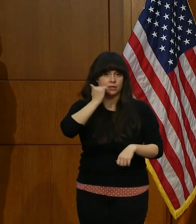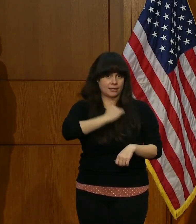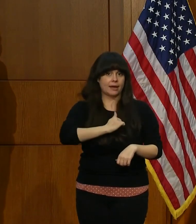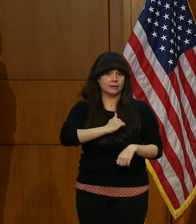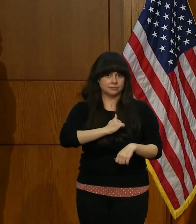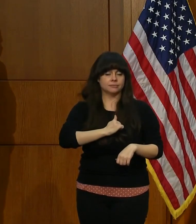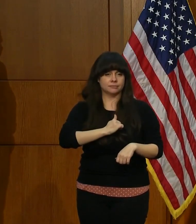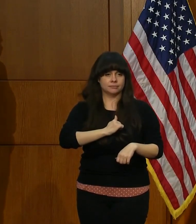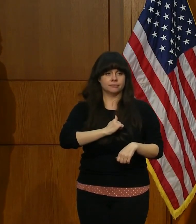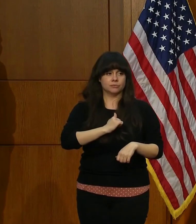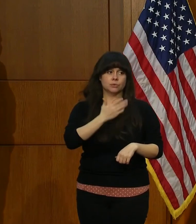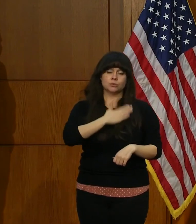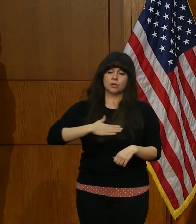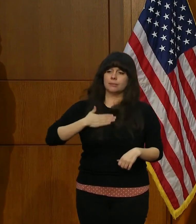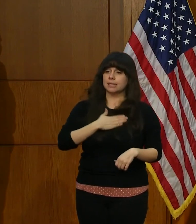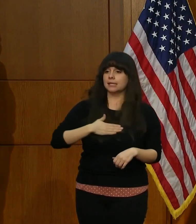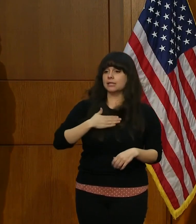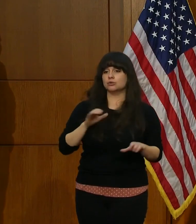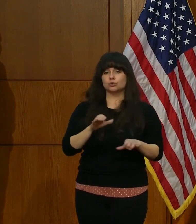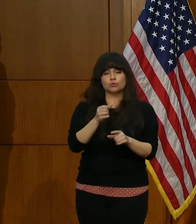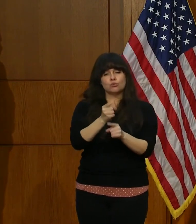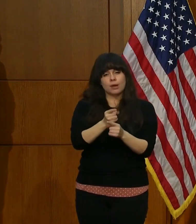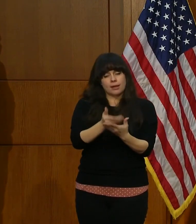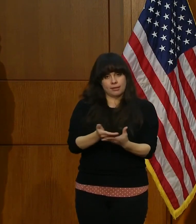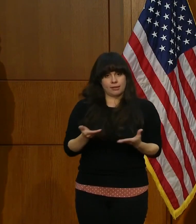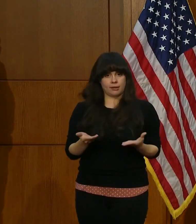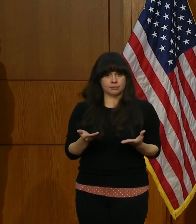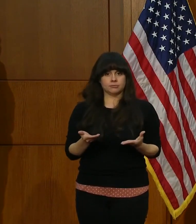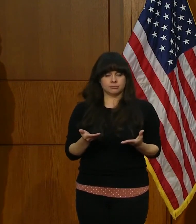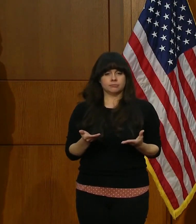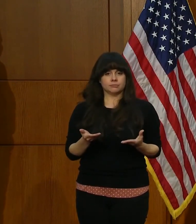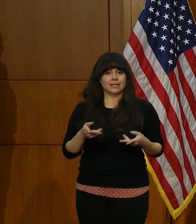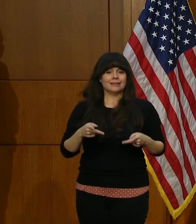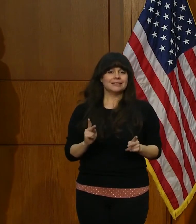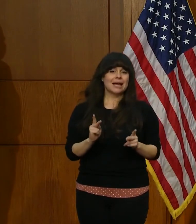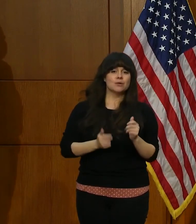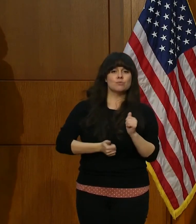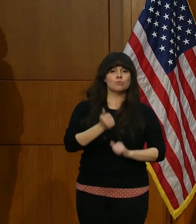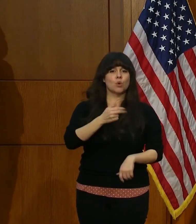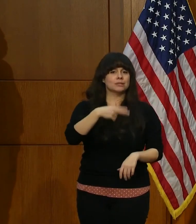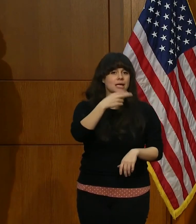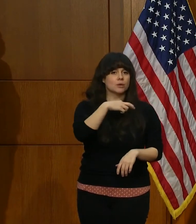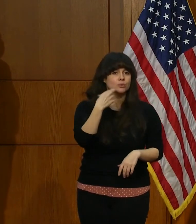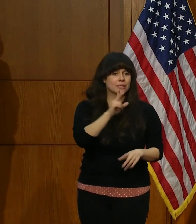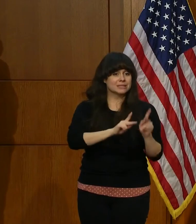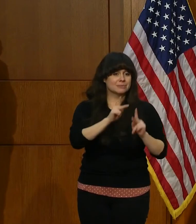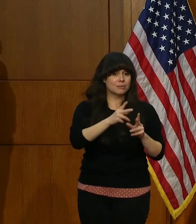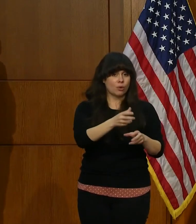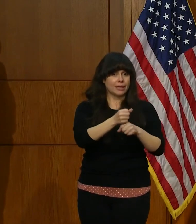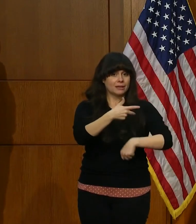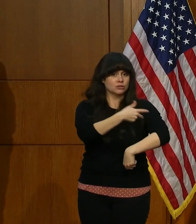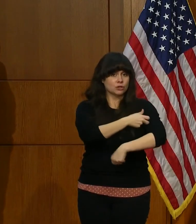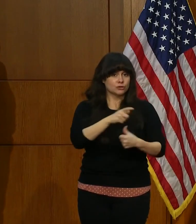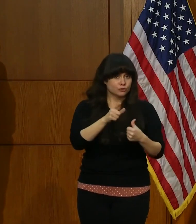IS INCREASING. SO I ASK YOU TO